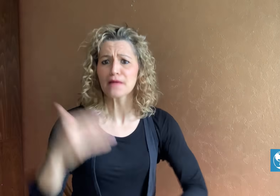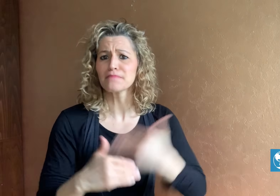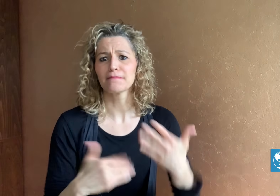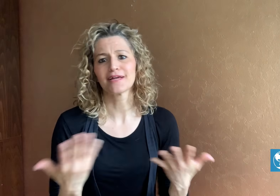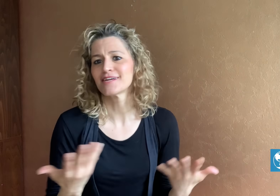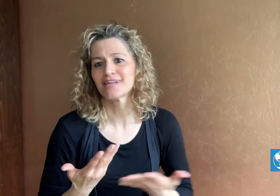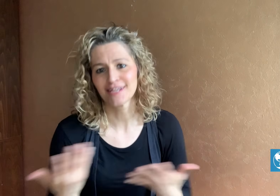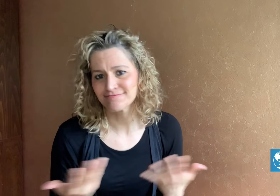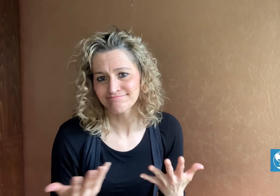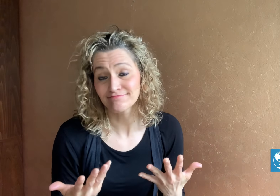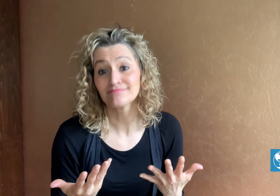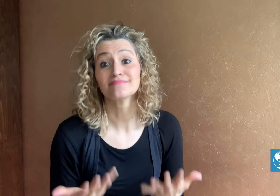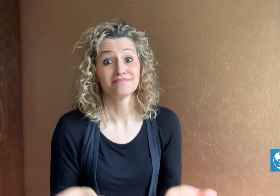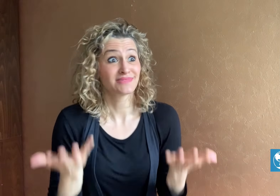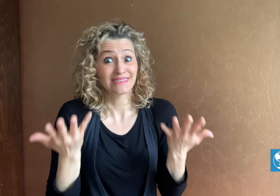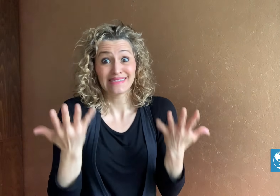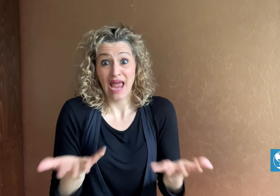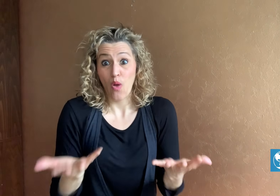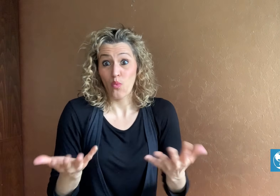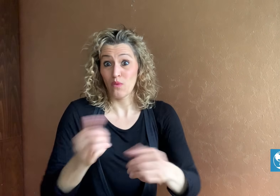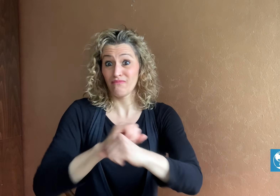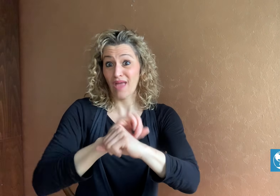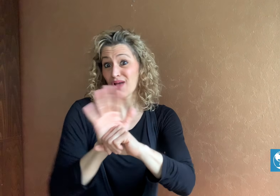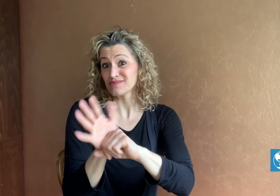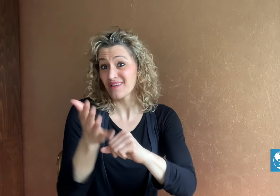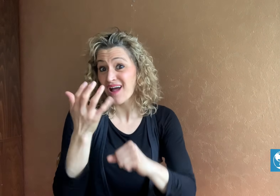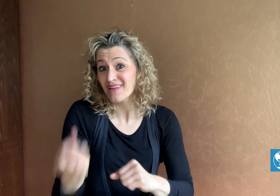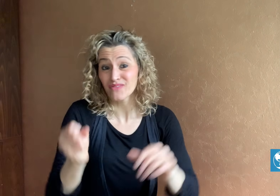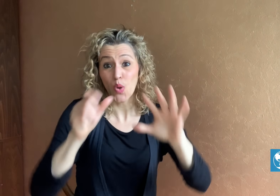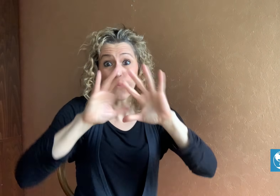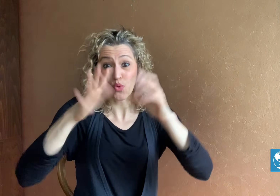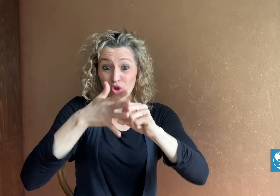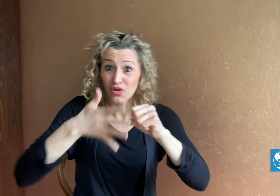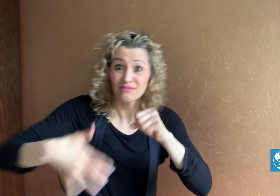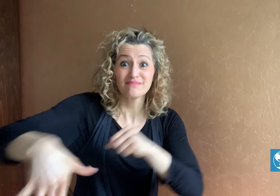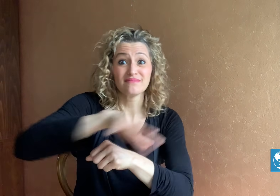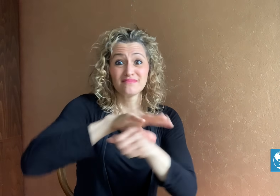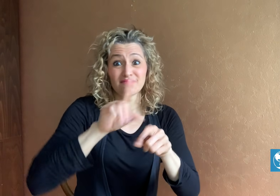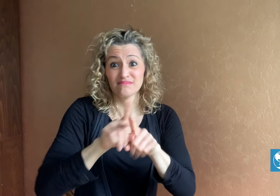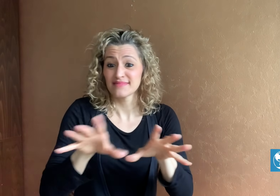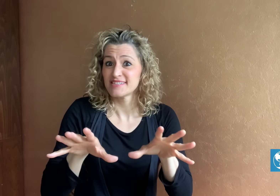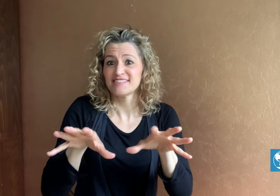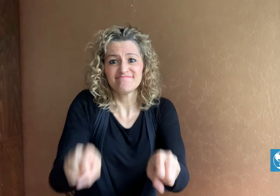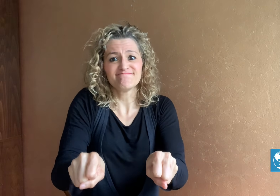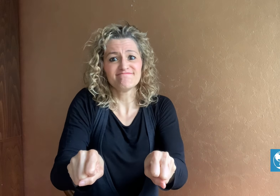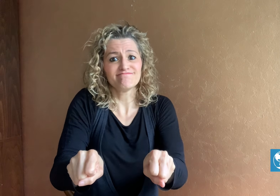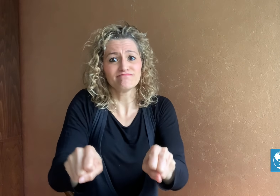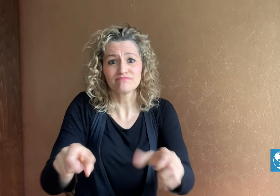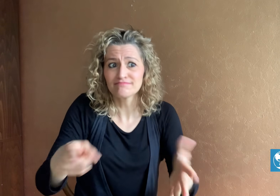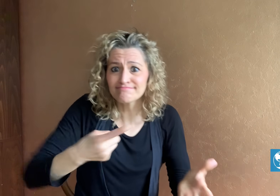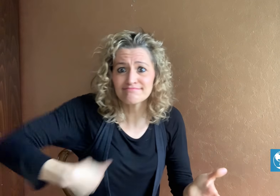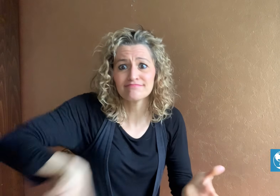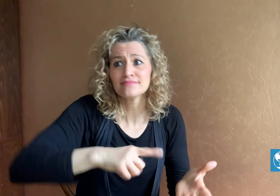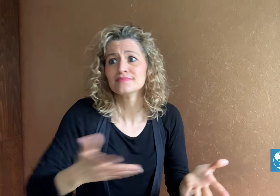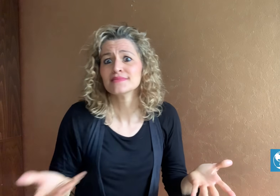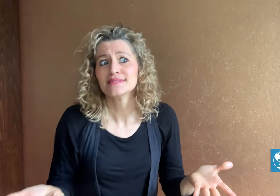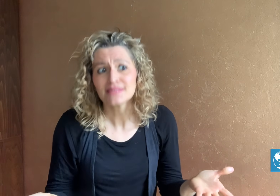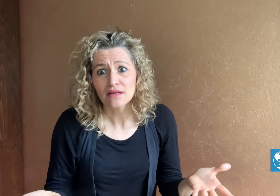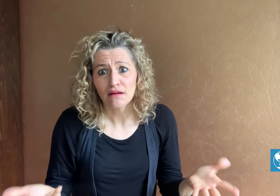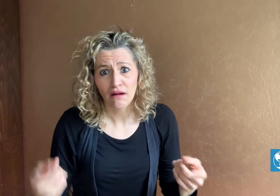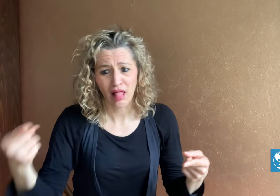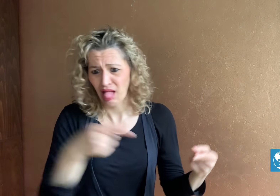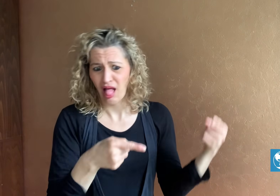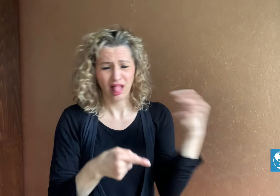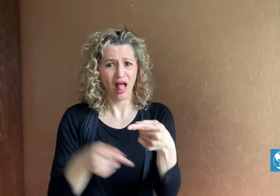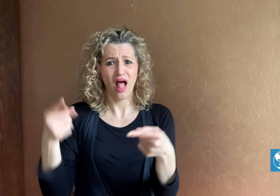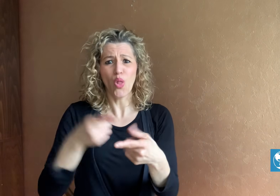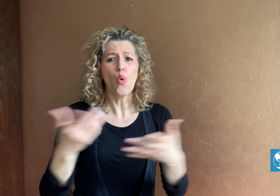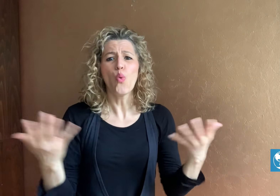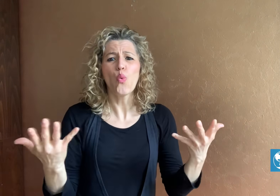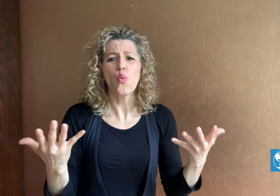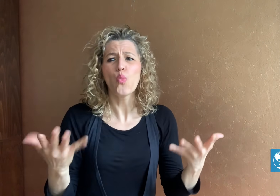For as long as the virus continues its grip on the world,